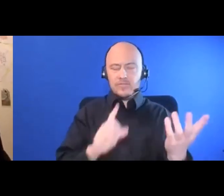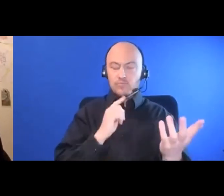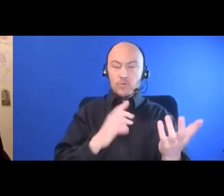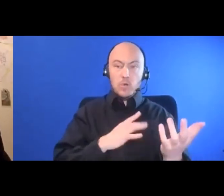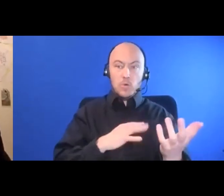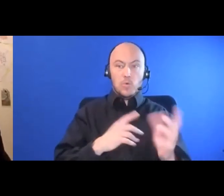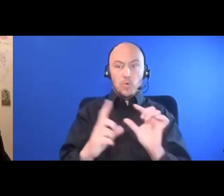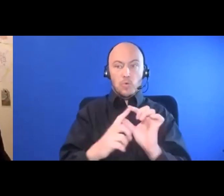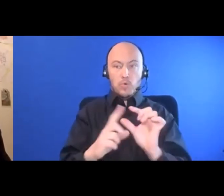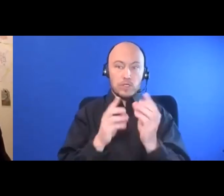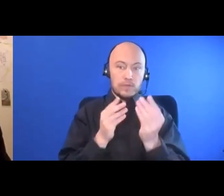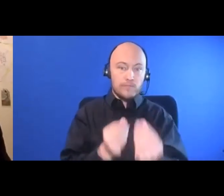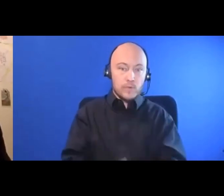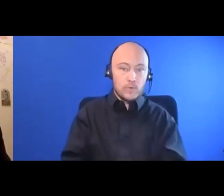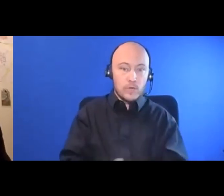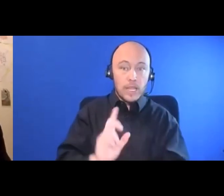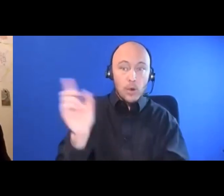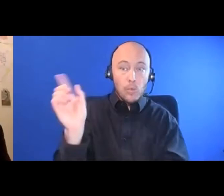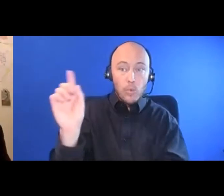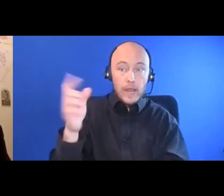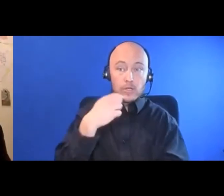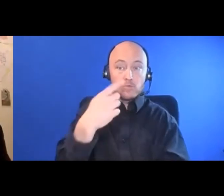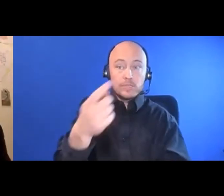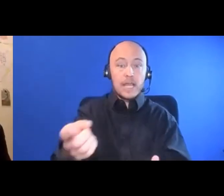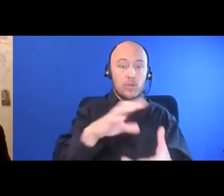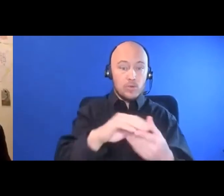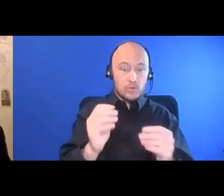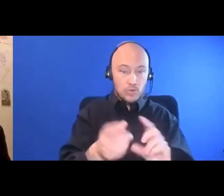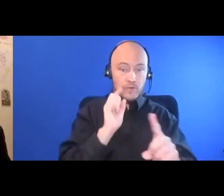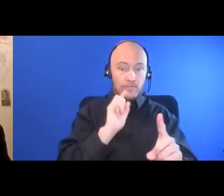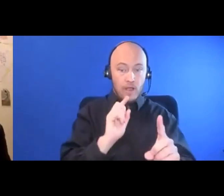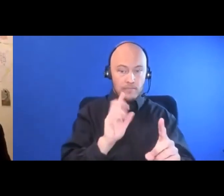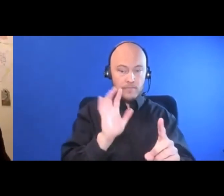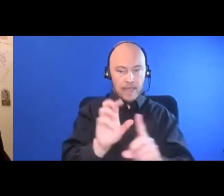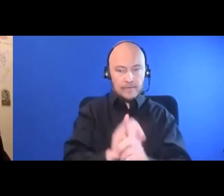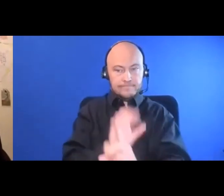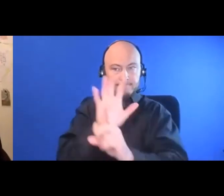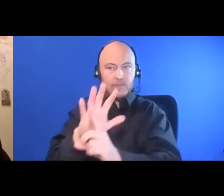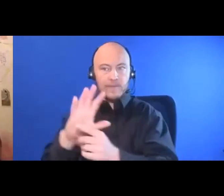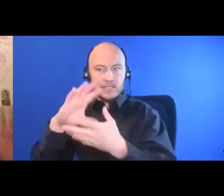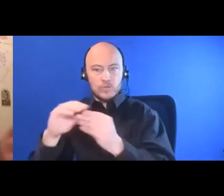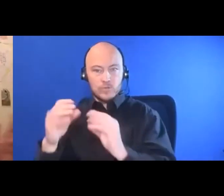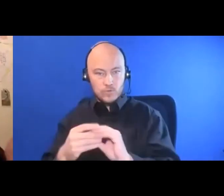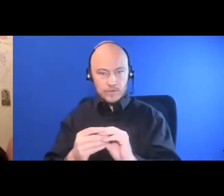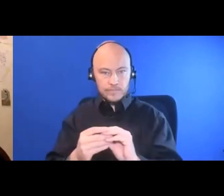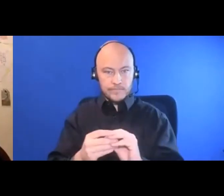Like where you tell a story from affects what the story is. I come from a special needs family,